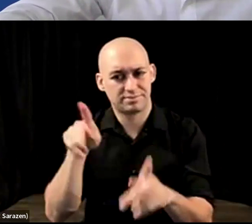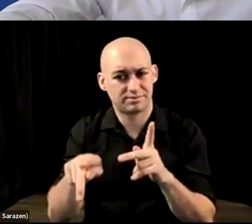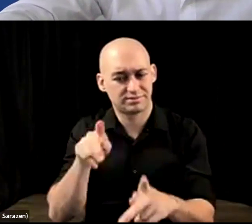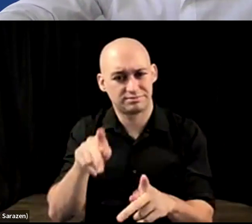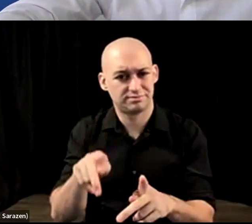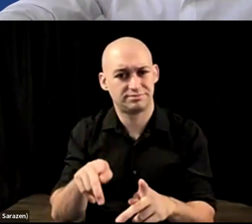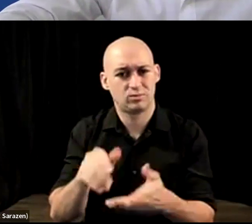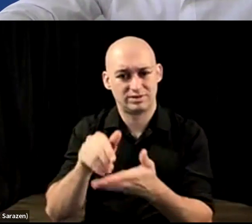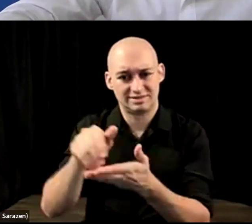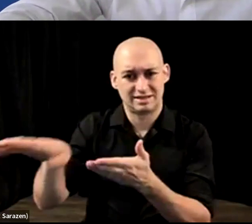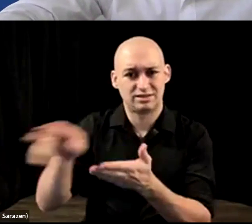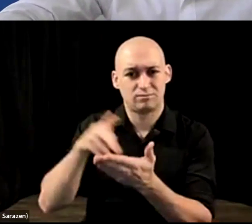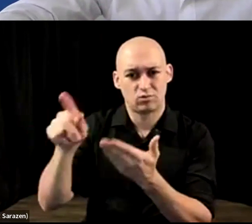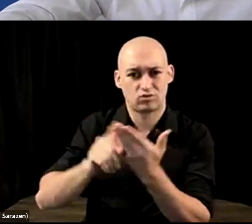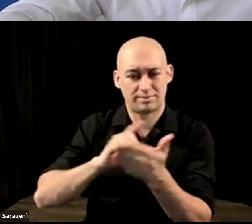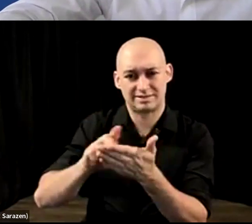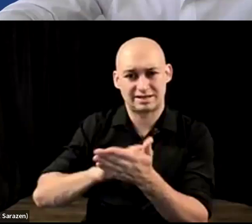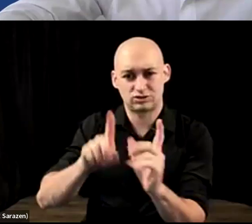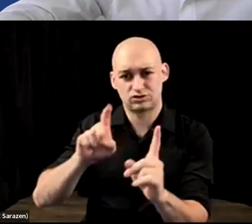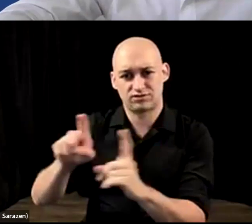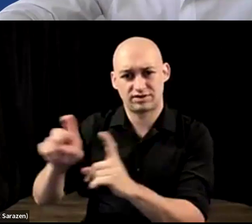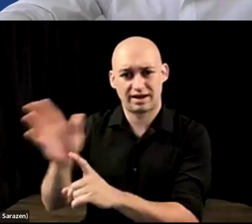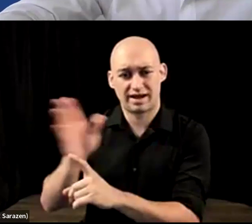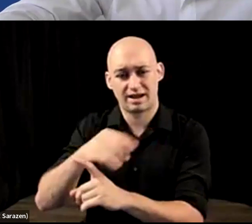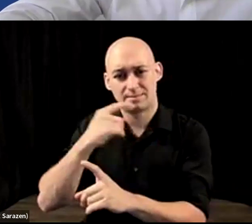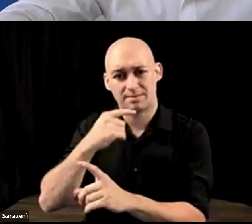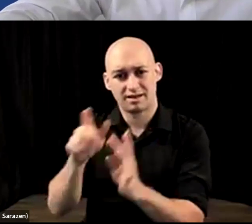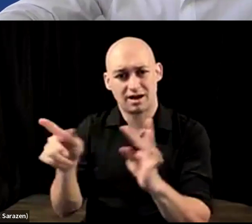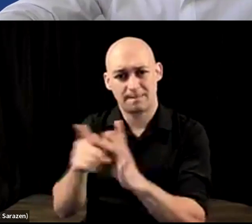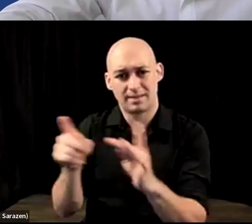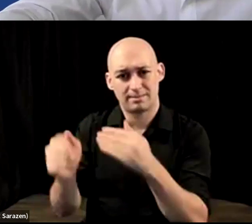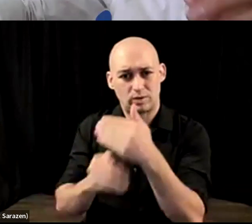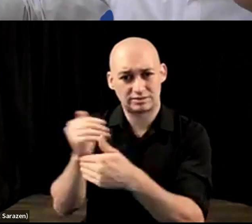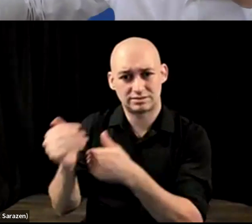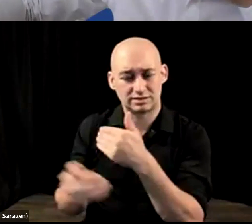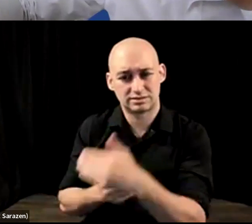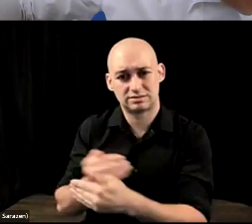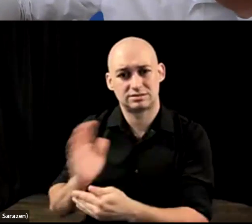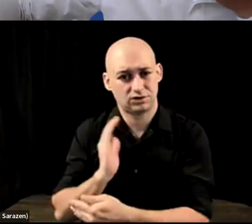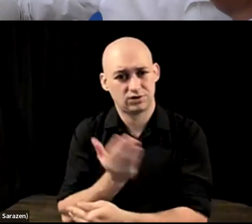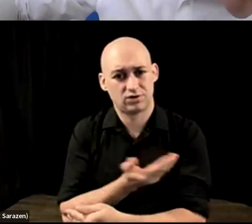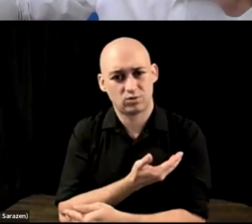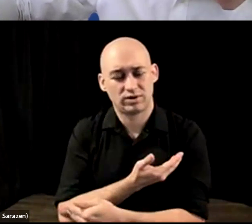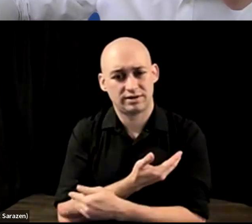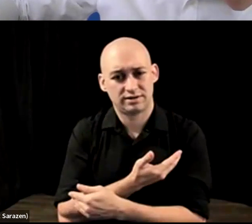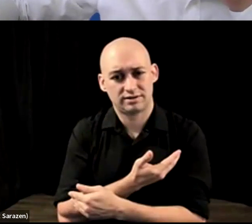out the program design survey and also in the public comment process, we, you know, Amanda,